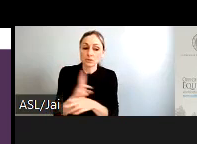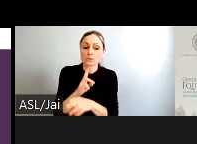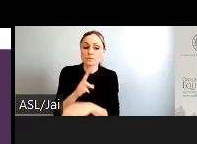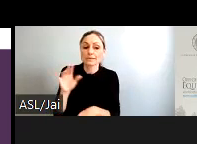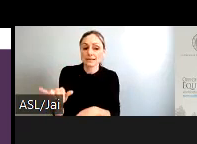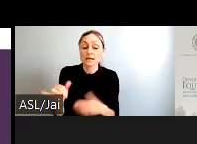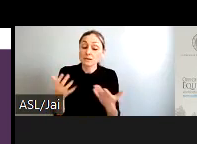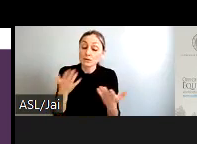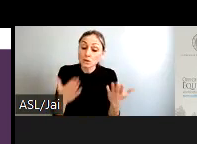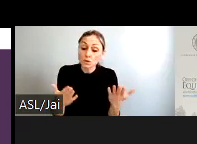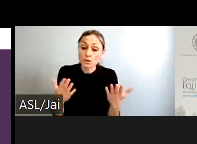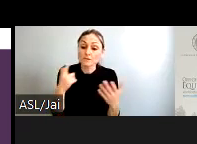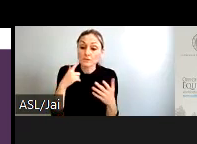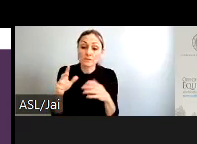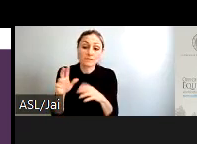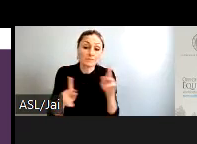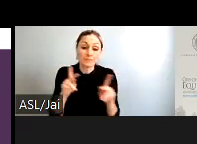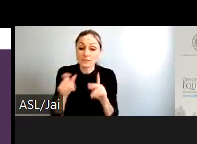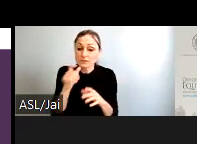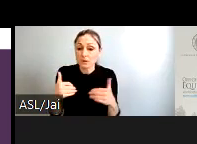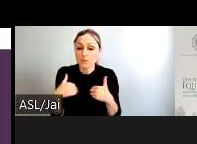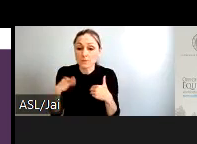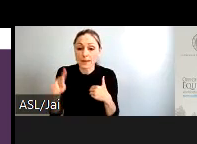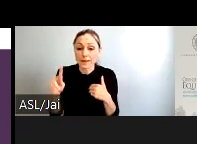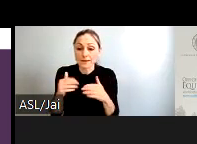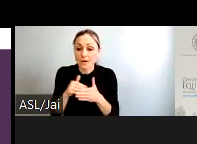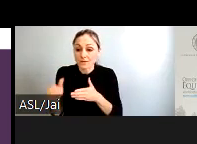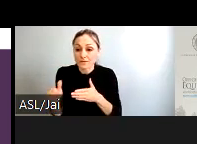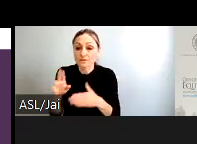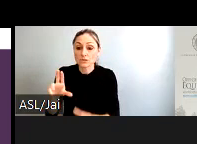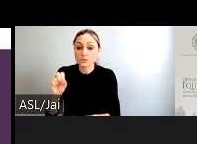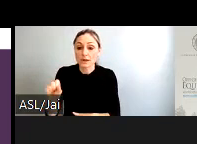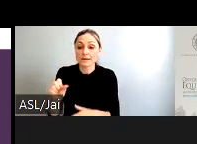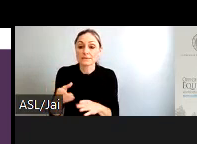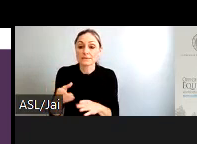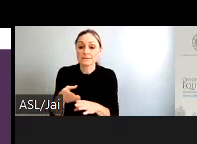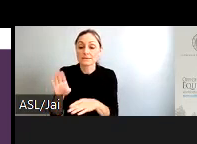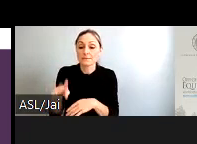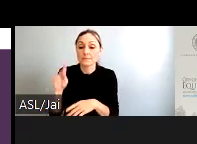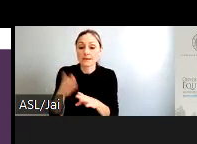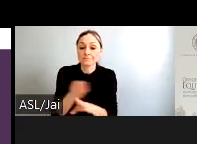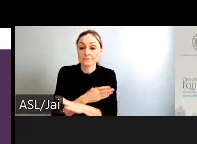option for unbanked and underbanked populations. They are visa branded and accepted anywhere